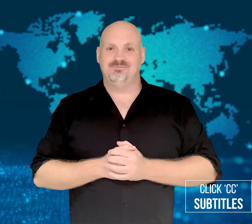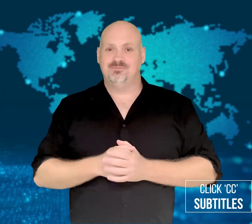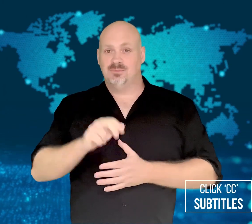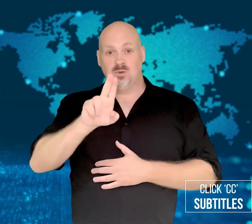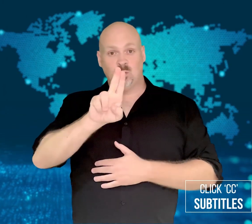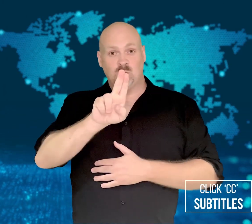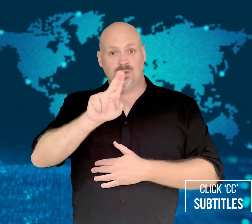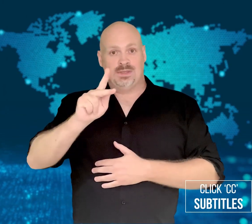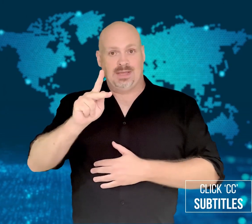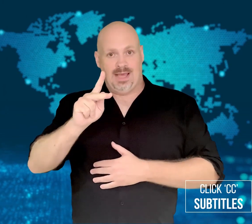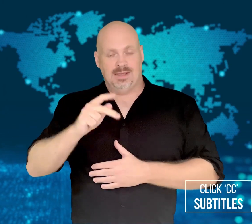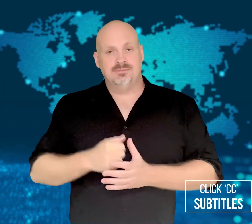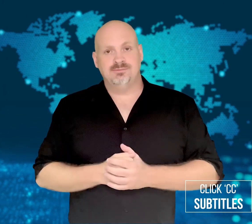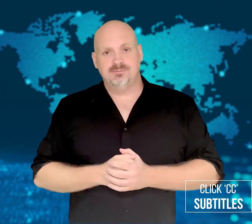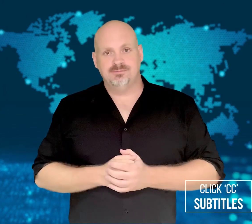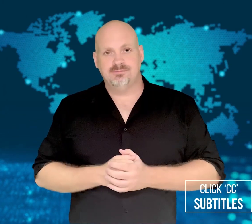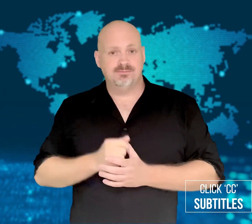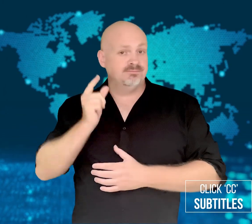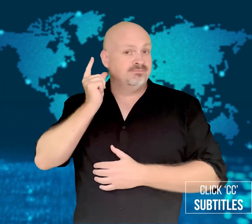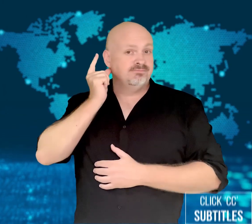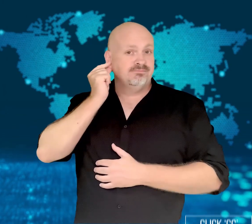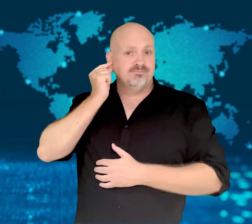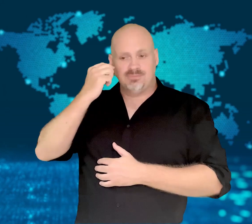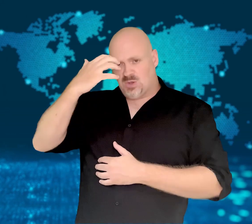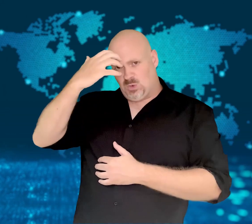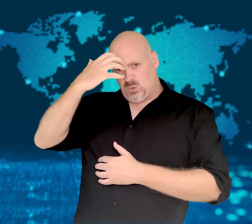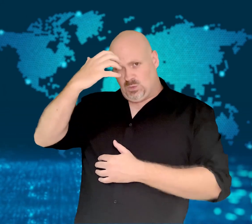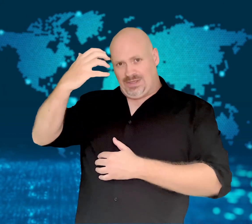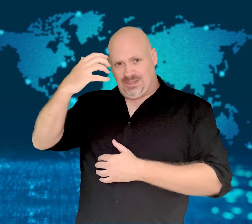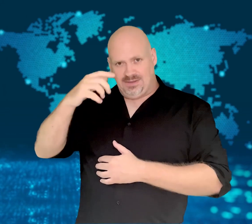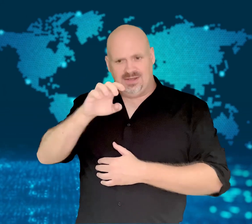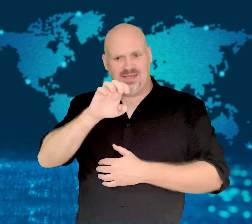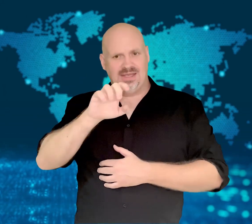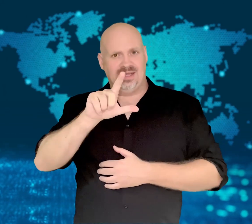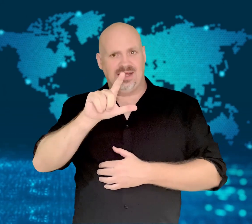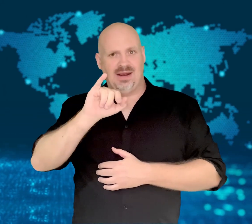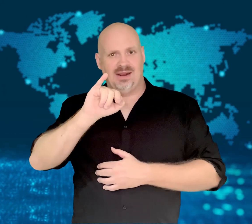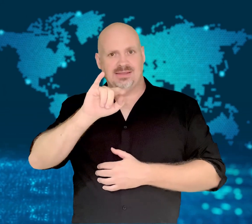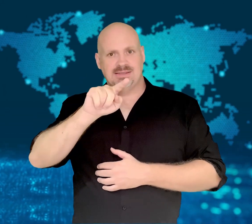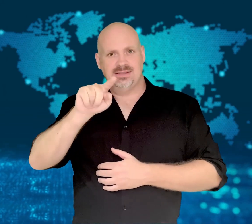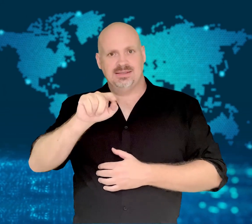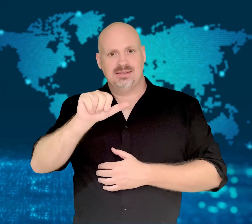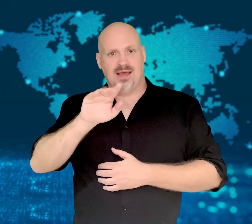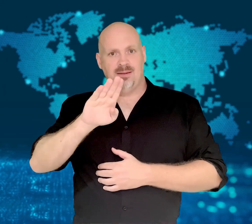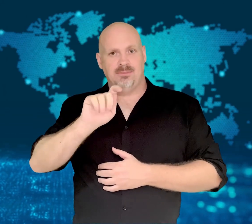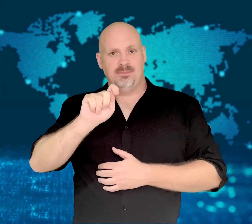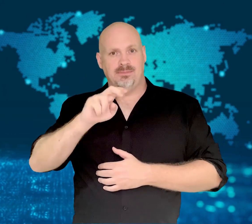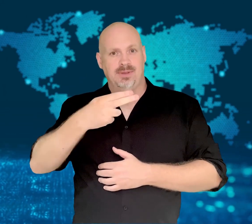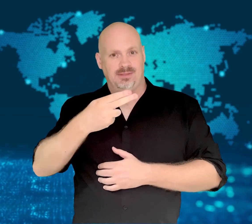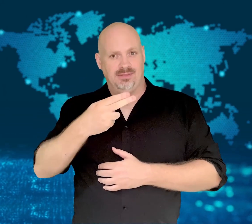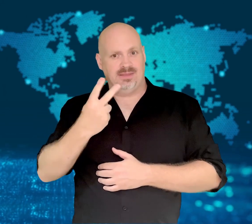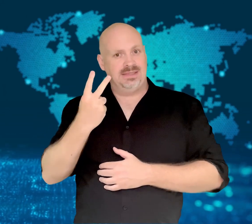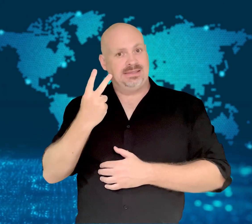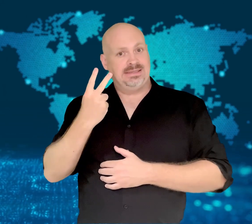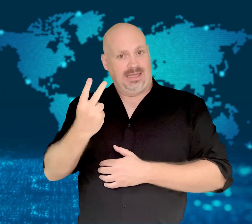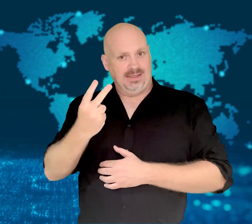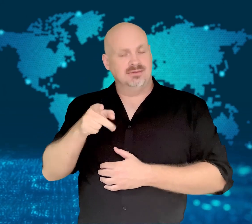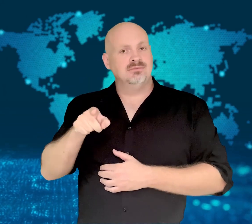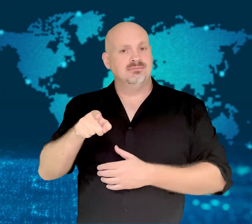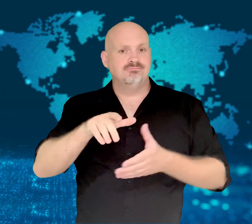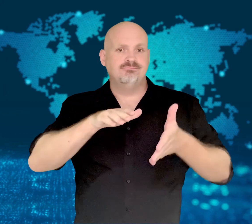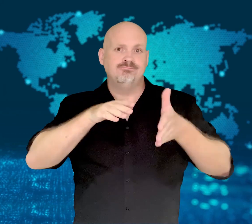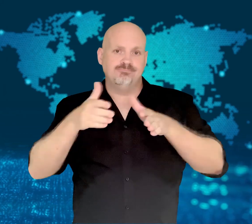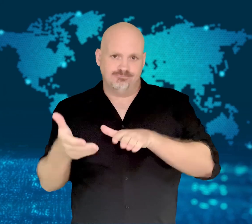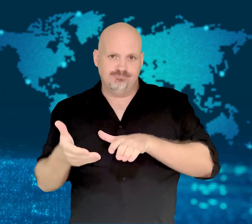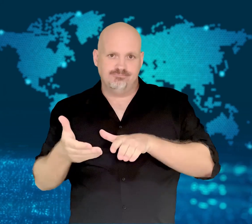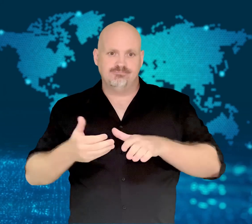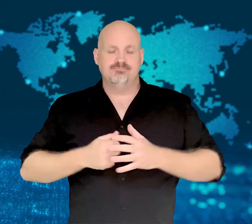Queen Elizabeth II dies